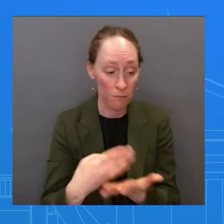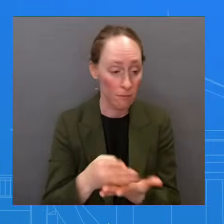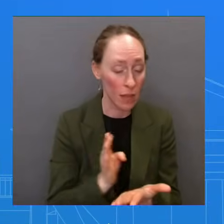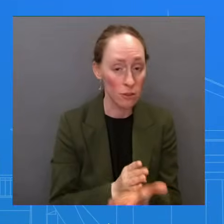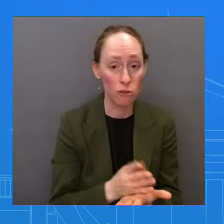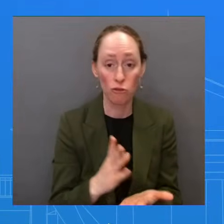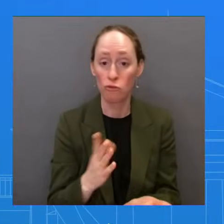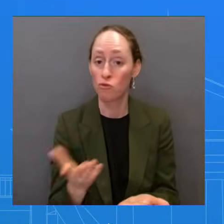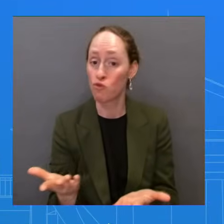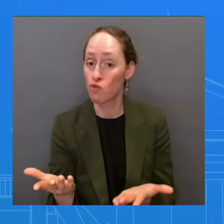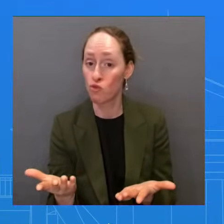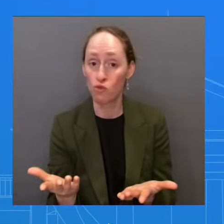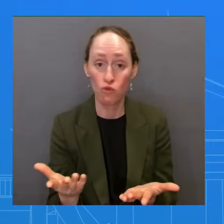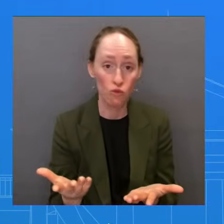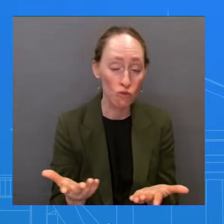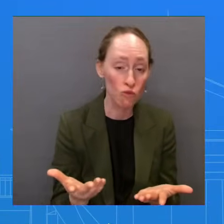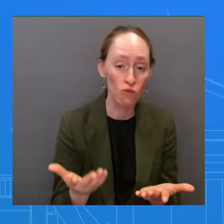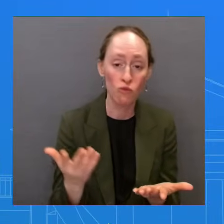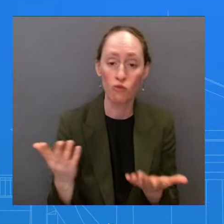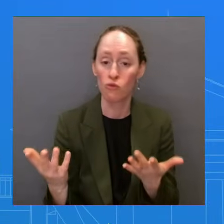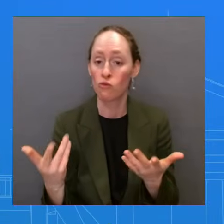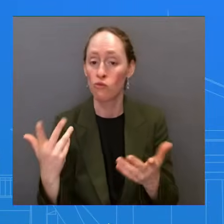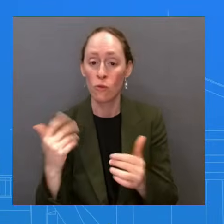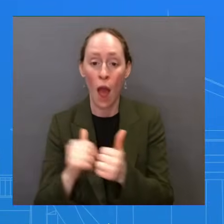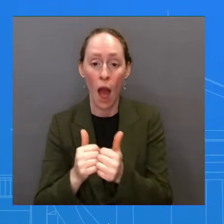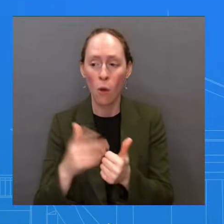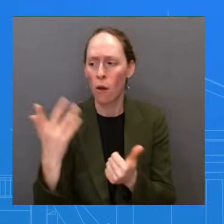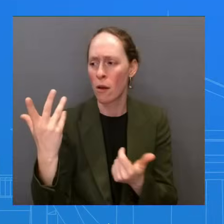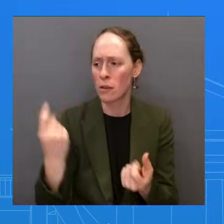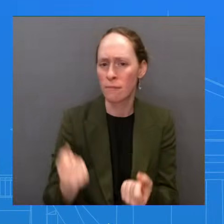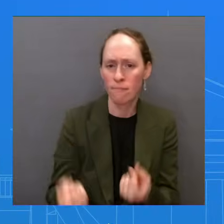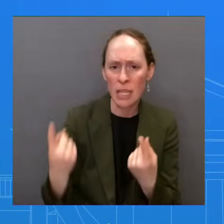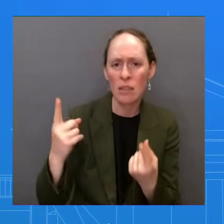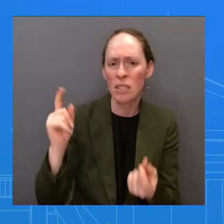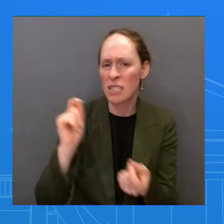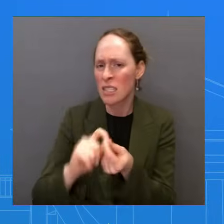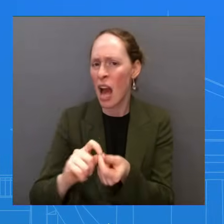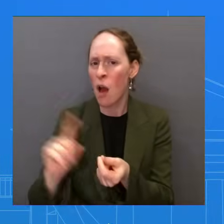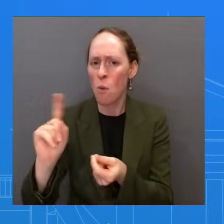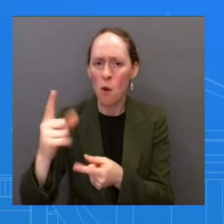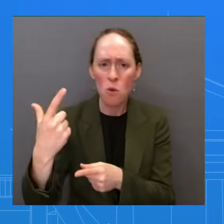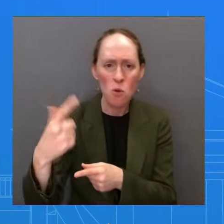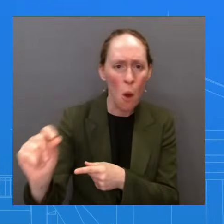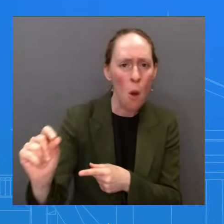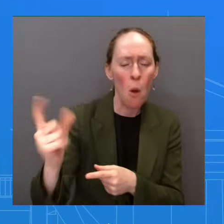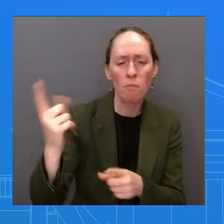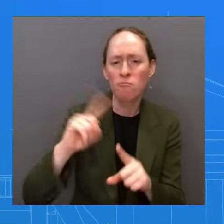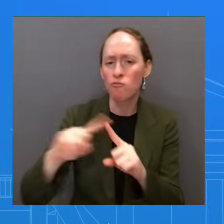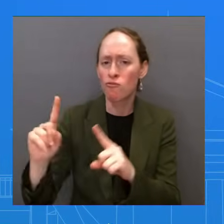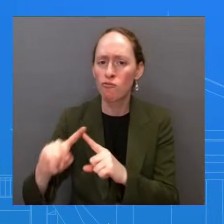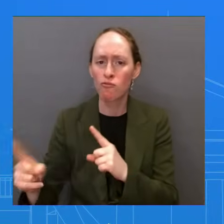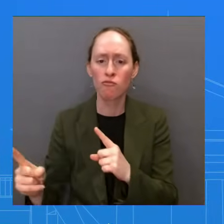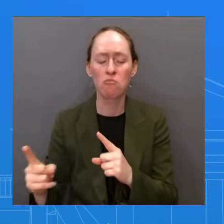We can have a conversation about that, but it is important to not default. We are not a deadbeat nation, as you heard directly from the President